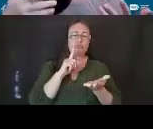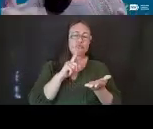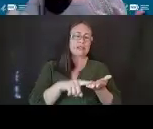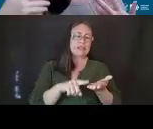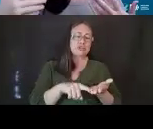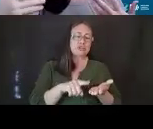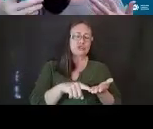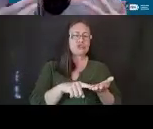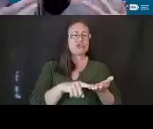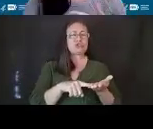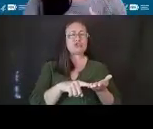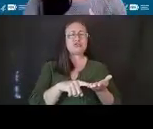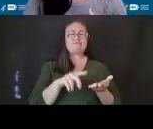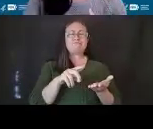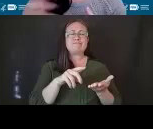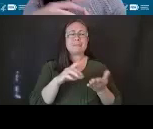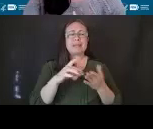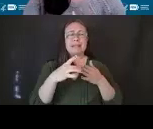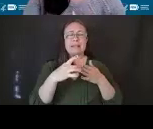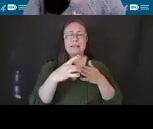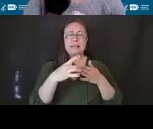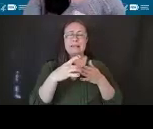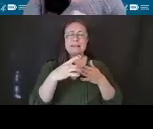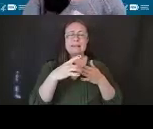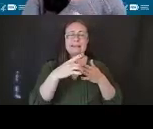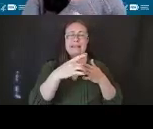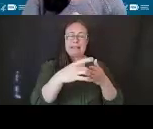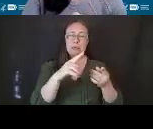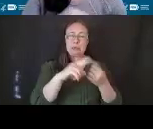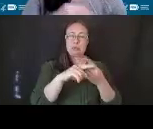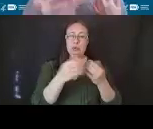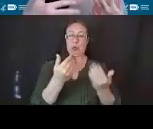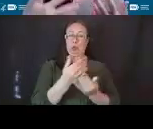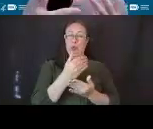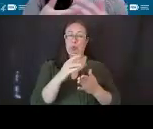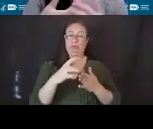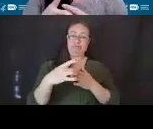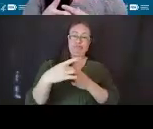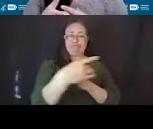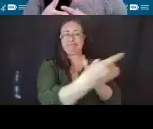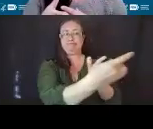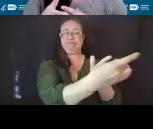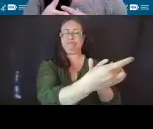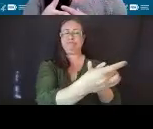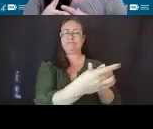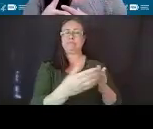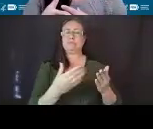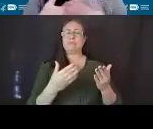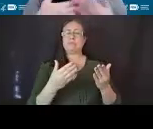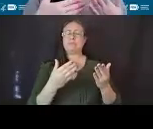and you can ask whether you're ready for independence. If you're ready for independence,